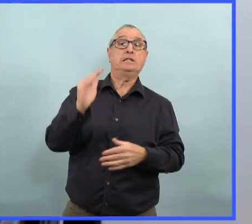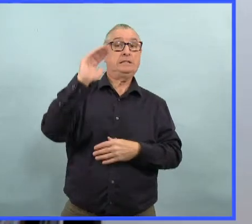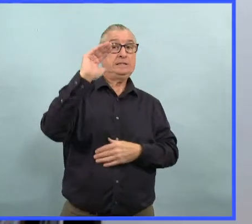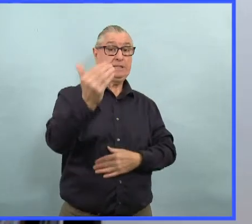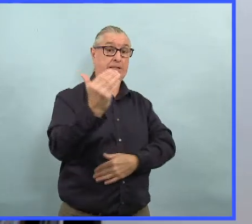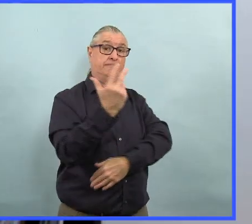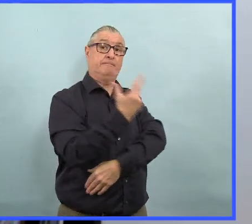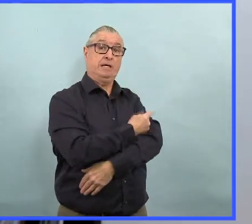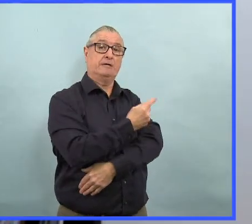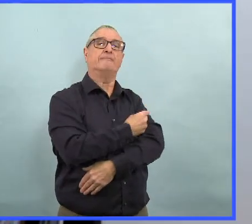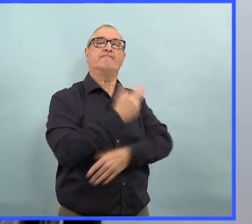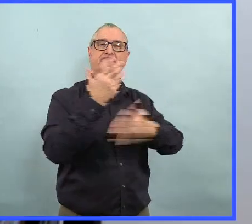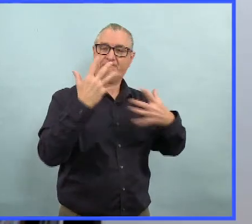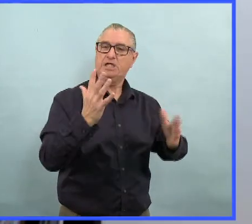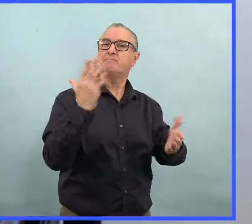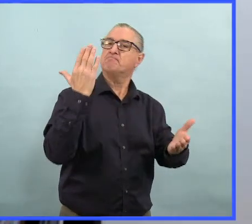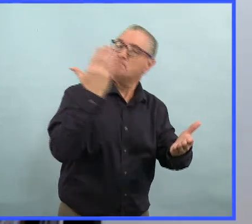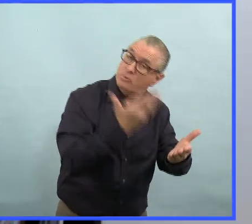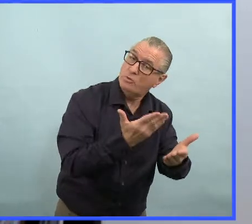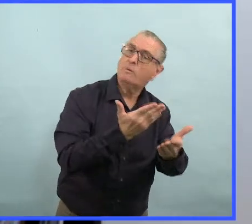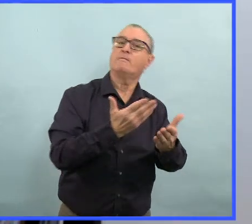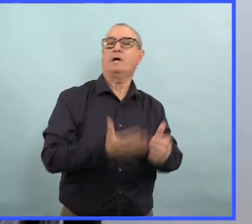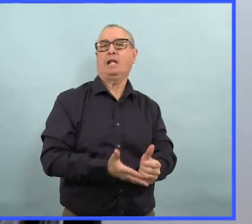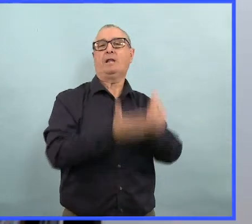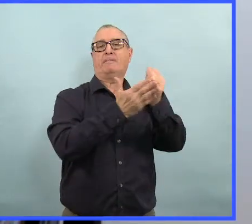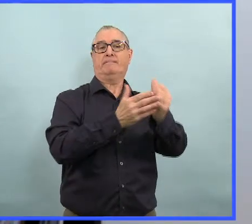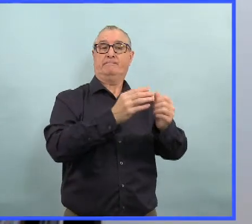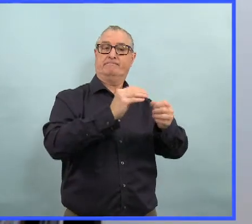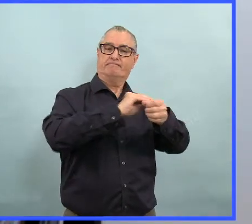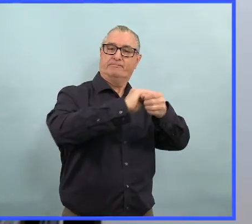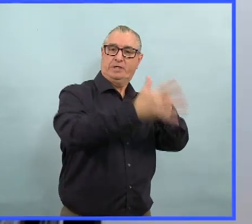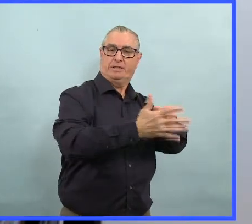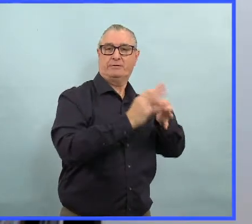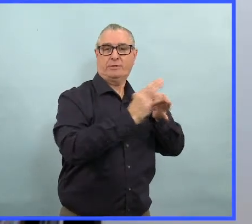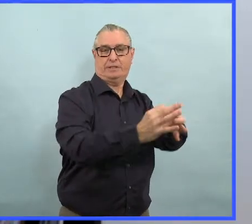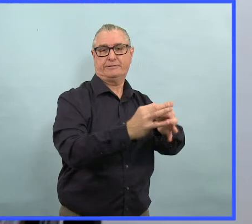i would also like today to talk a little bit about the effects of vaccination on the menstrual cycle